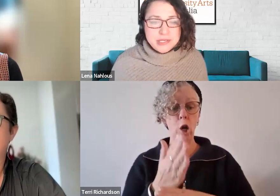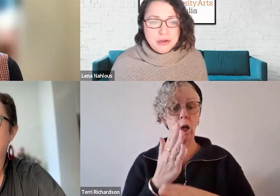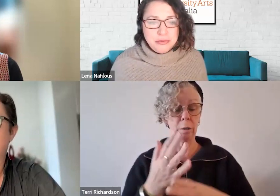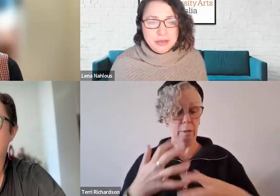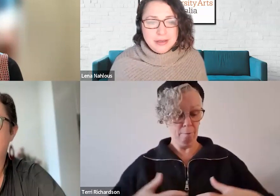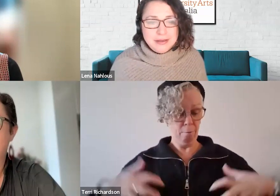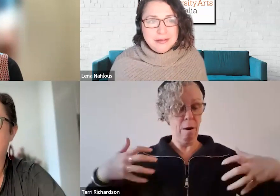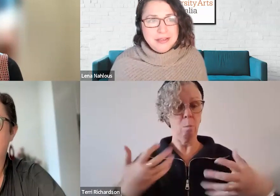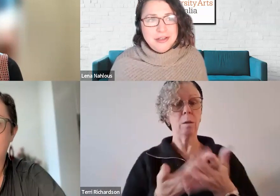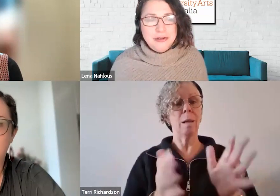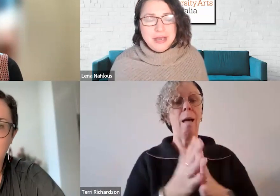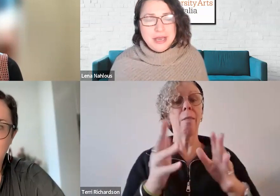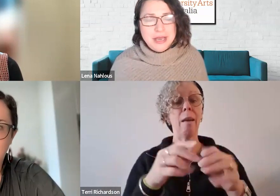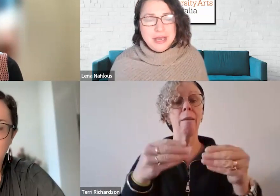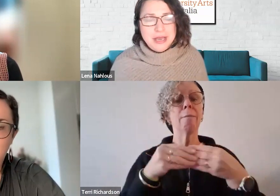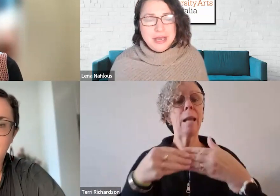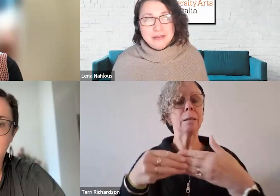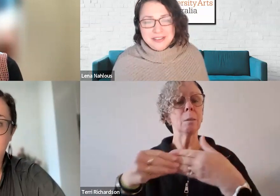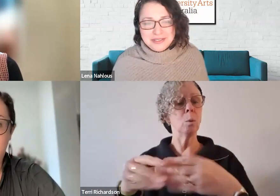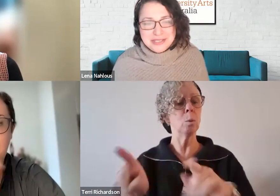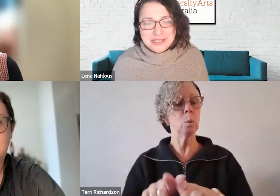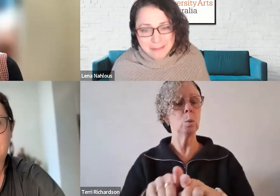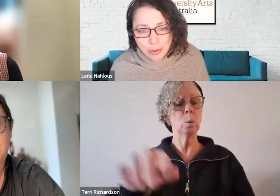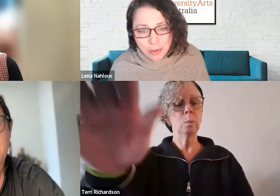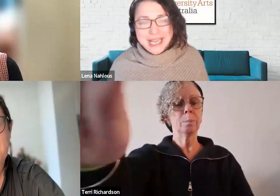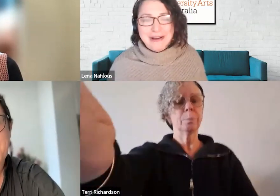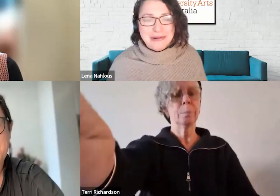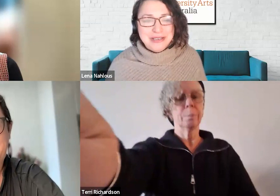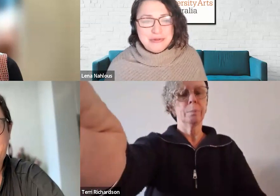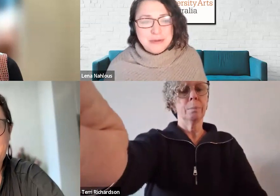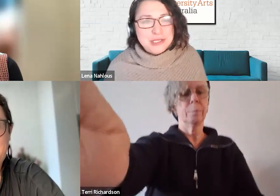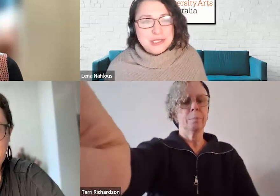but also uphold our responsibilities